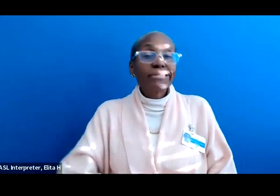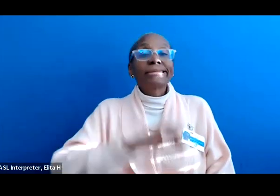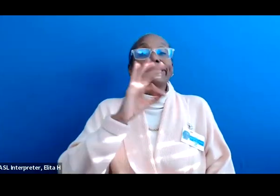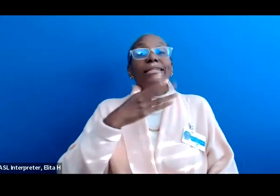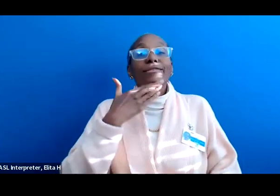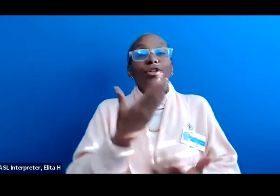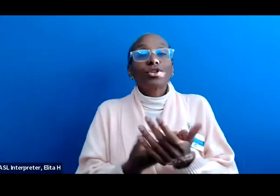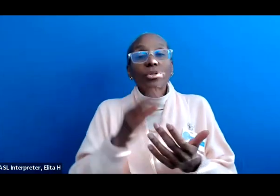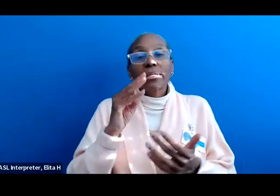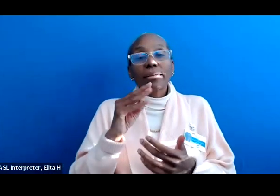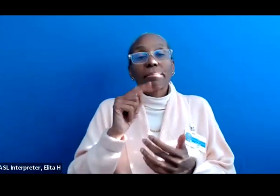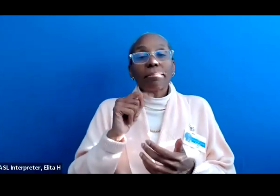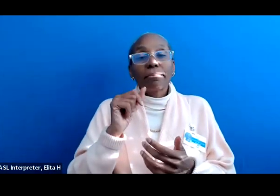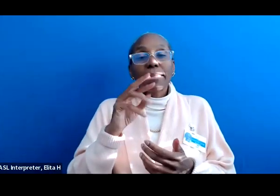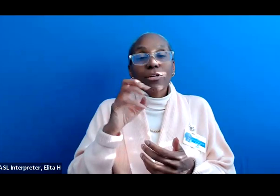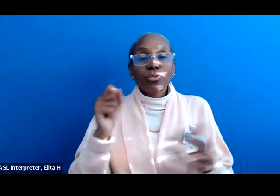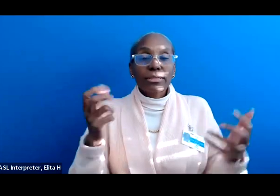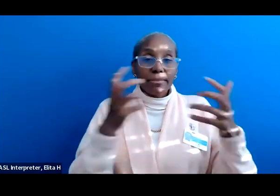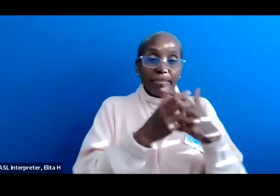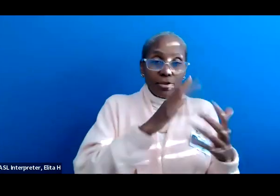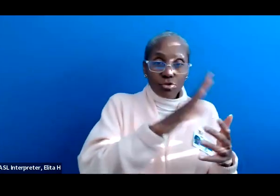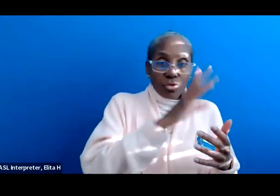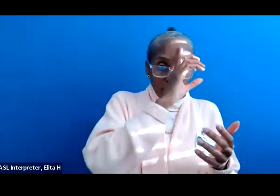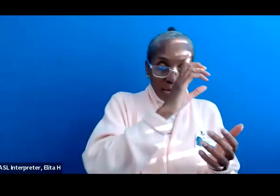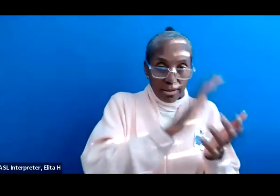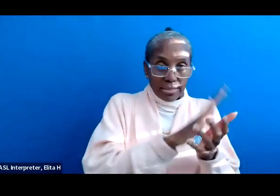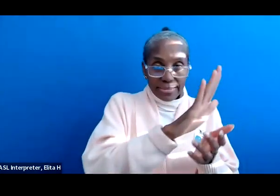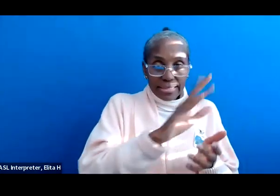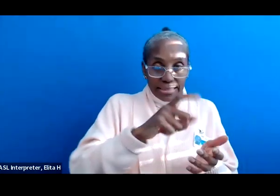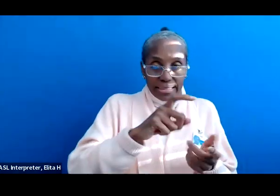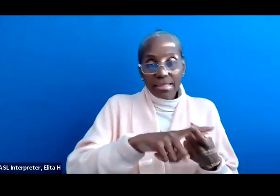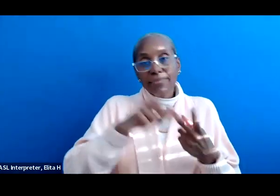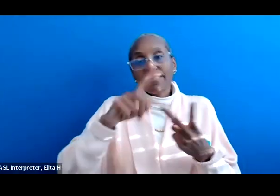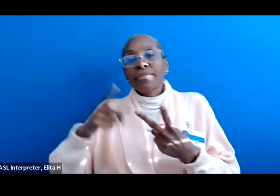that matches the needs of your husband, and you still turn at night.